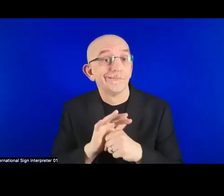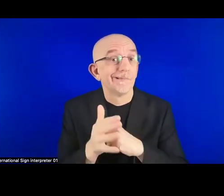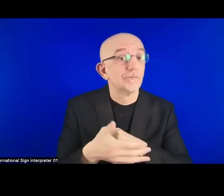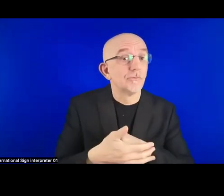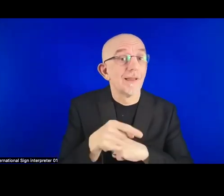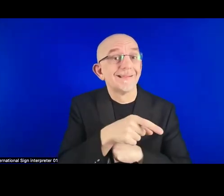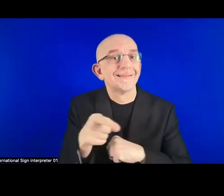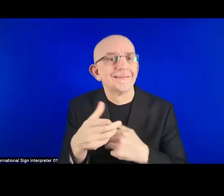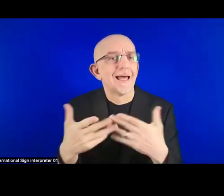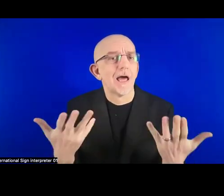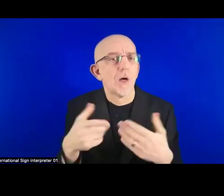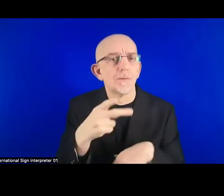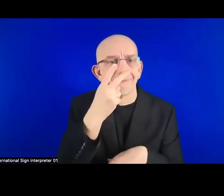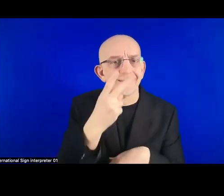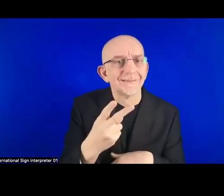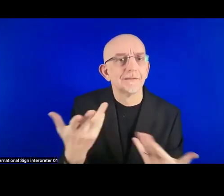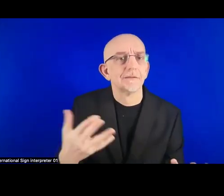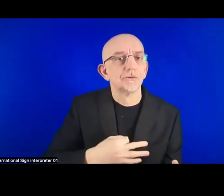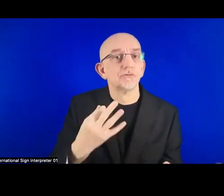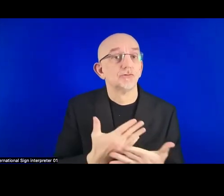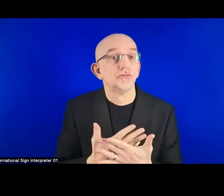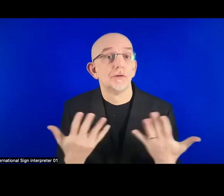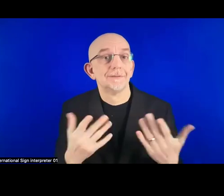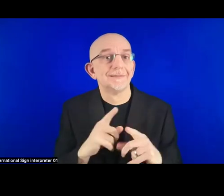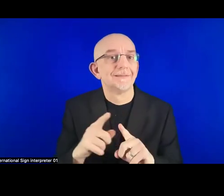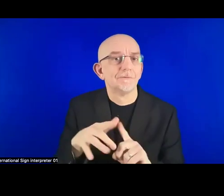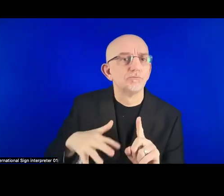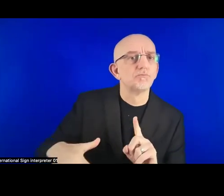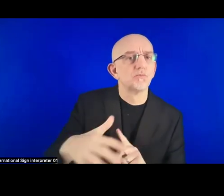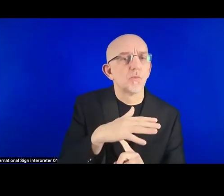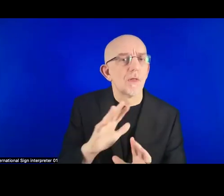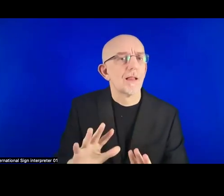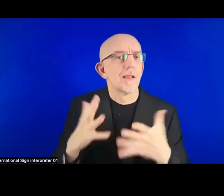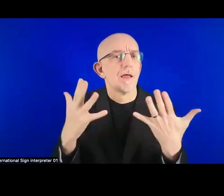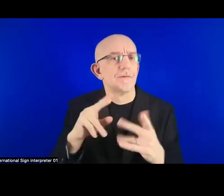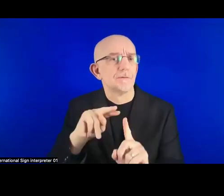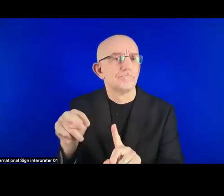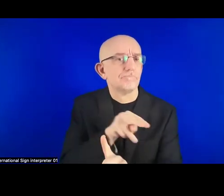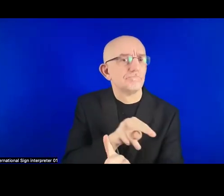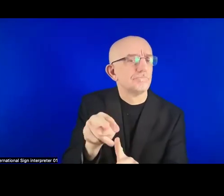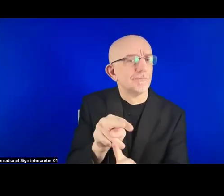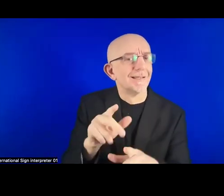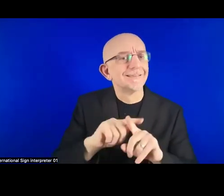co-construction processes in social services, so this analysis of how services and